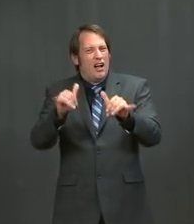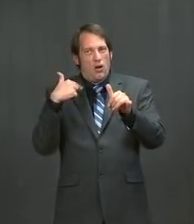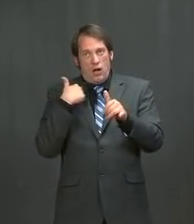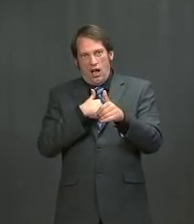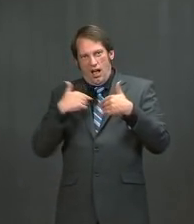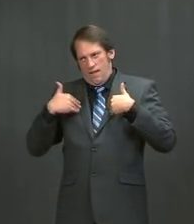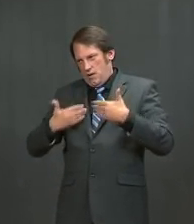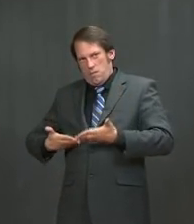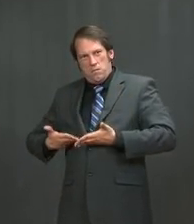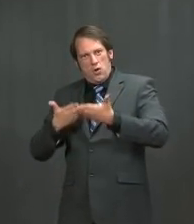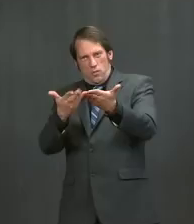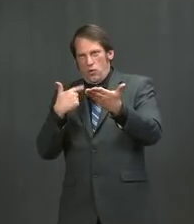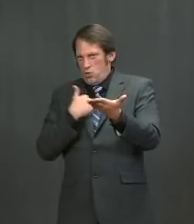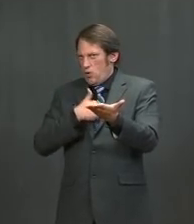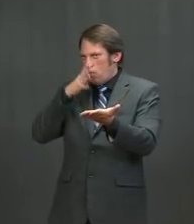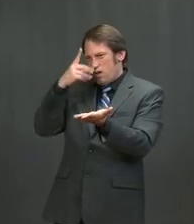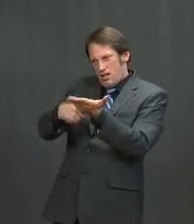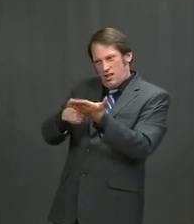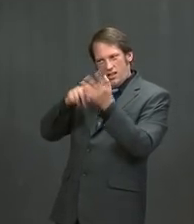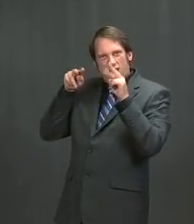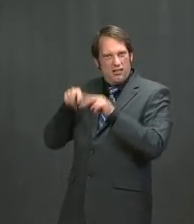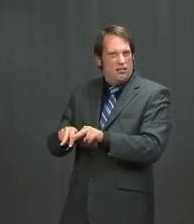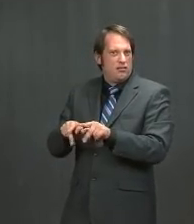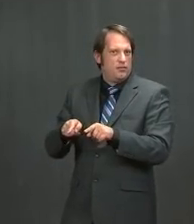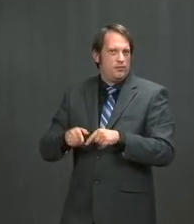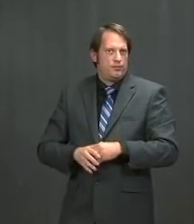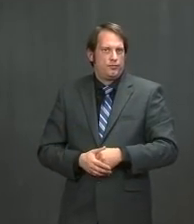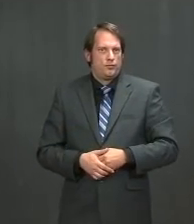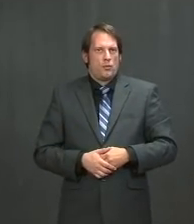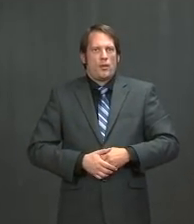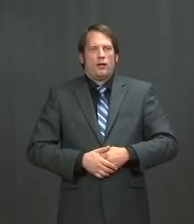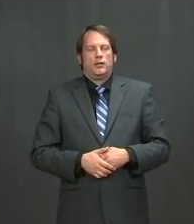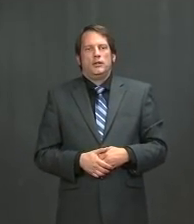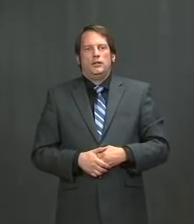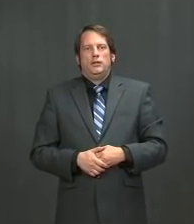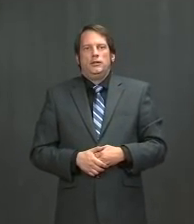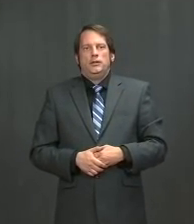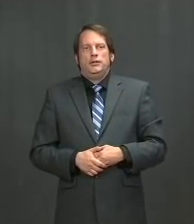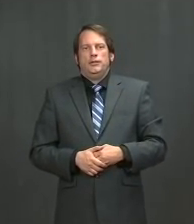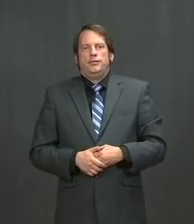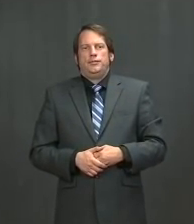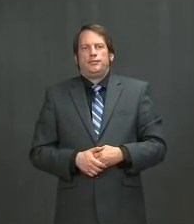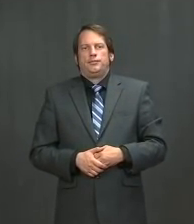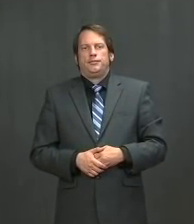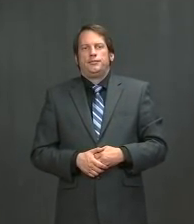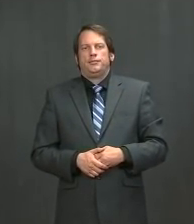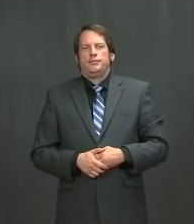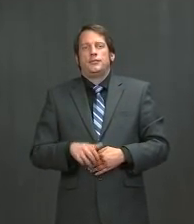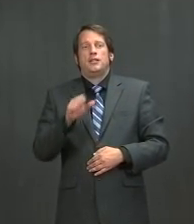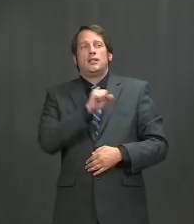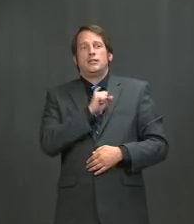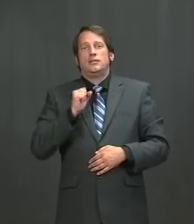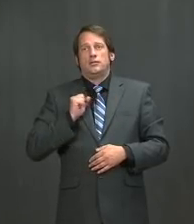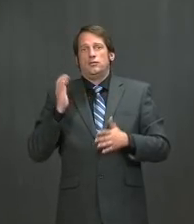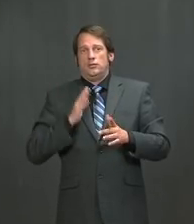The Press: So one thing that Senator Blunt proposed was paying for it, and user fees and other revenue streams that's not raising the corporate tax rate.